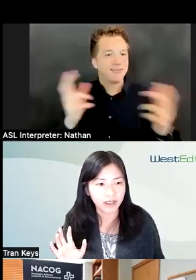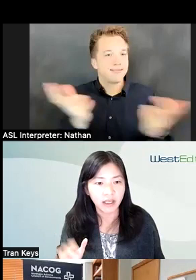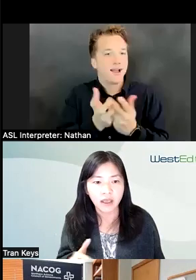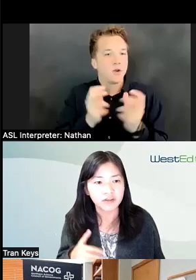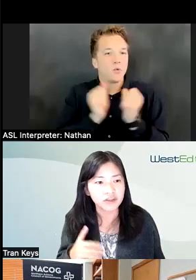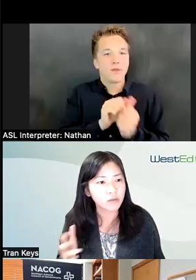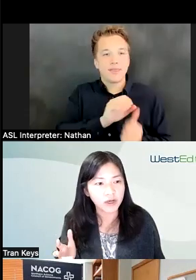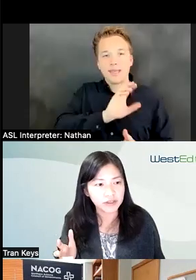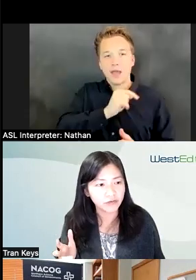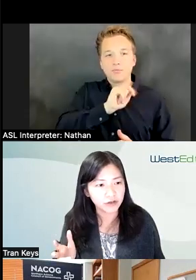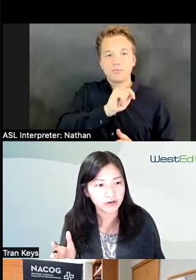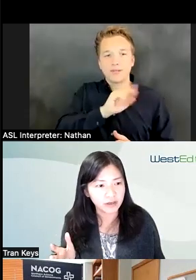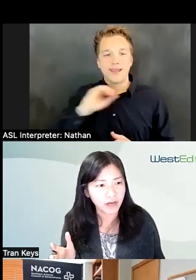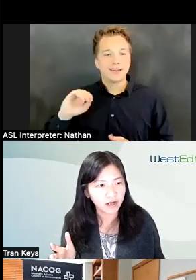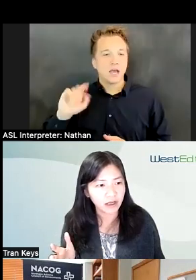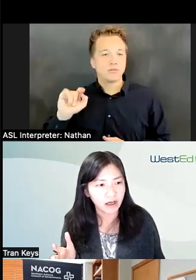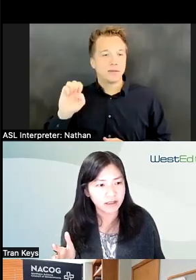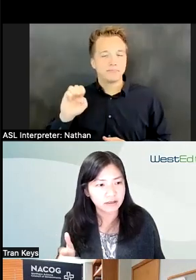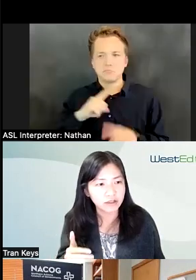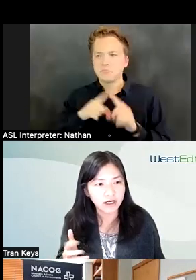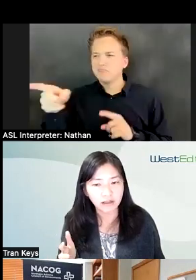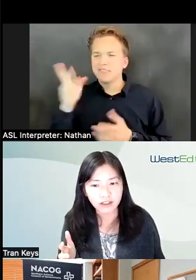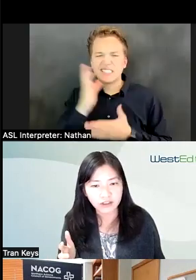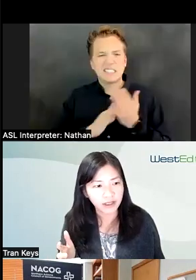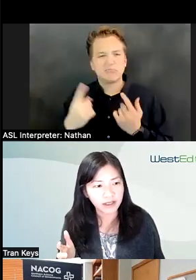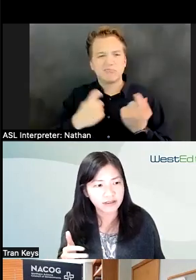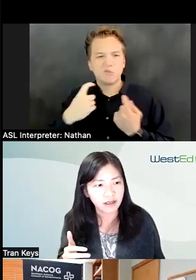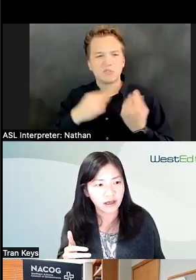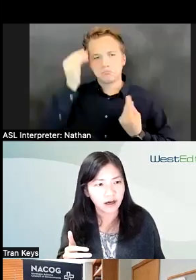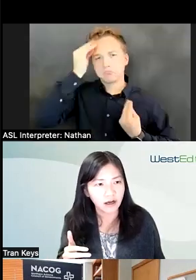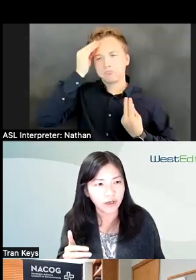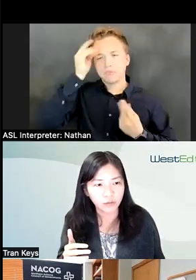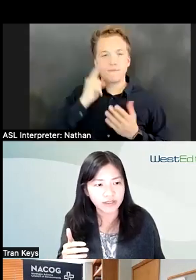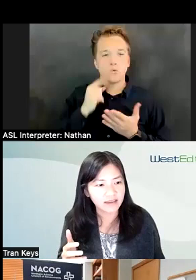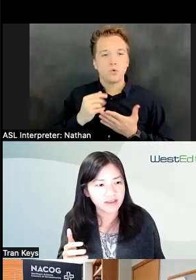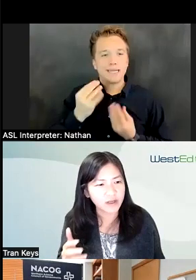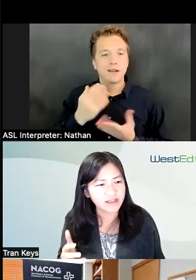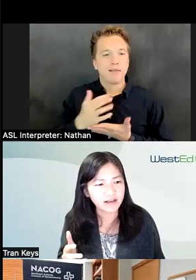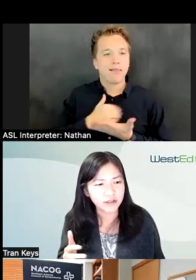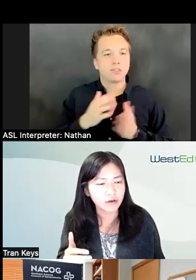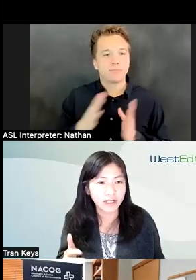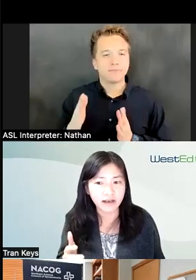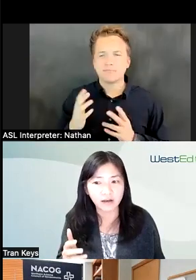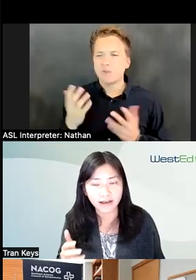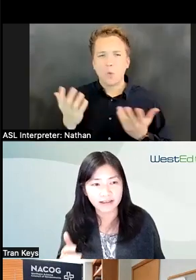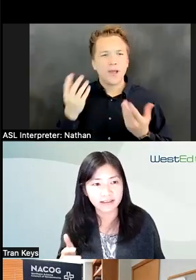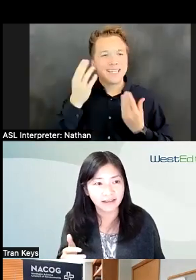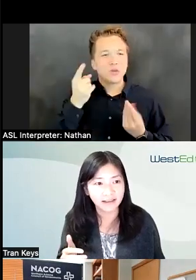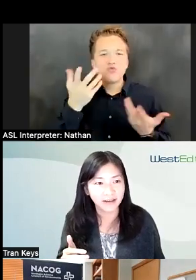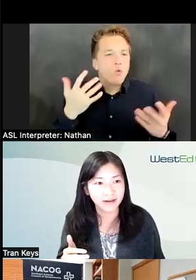But, just some questions for you to think about in your data collection plans. We say this: "What data do you already collect?"